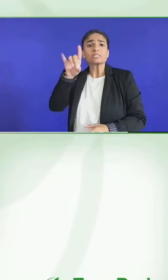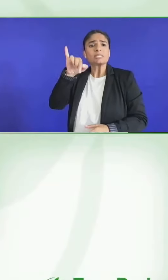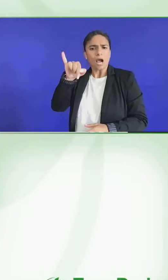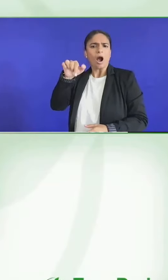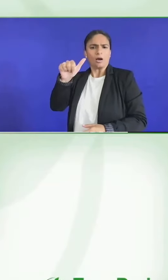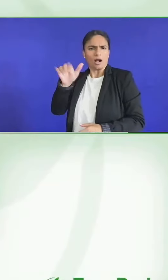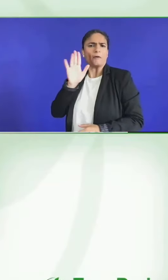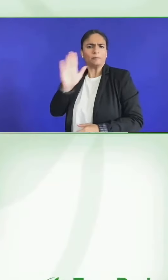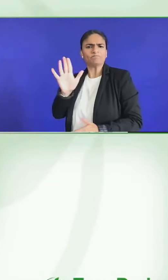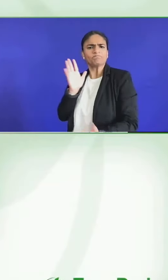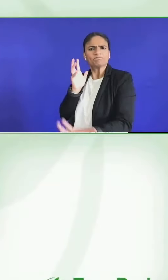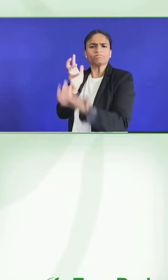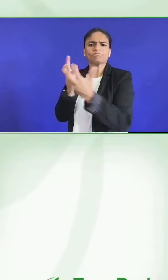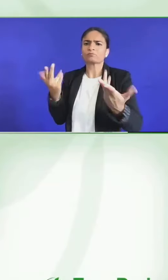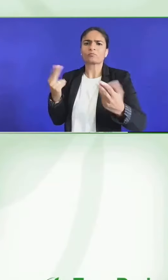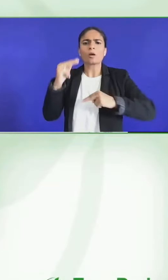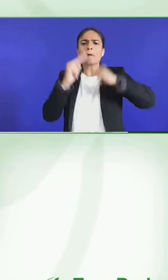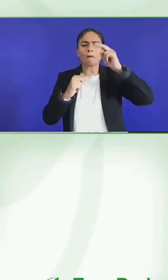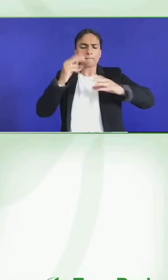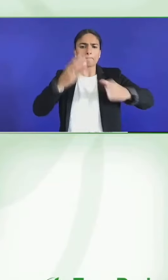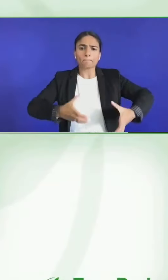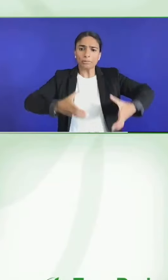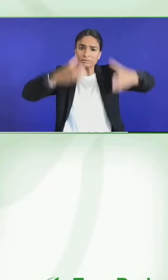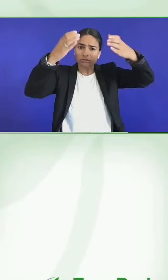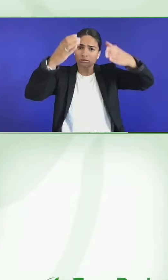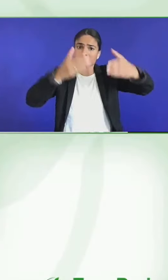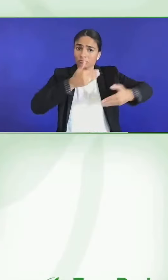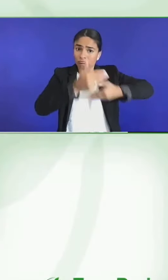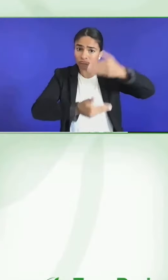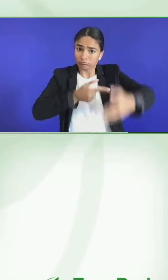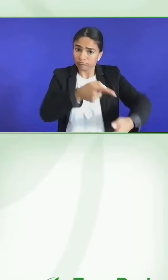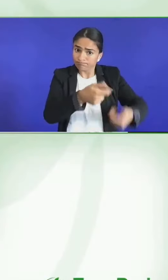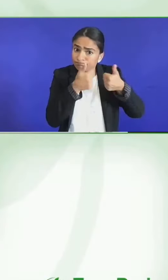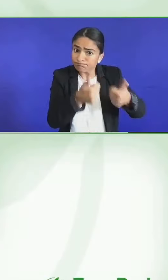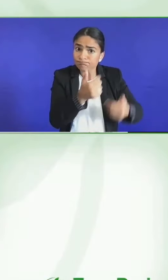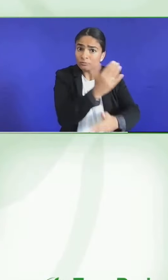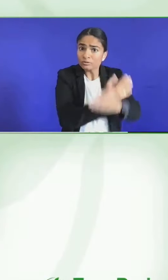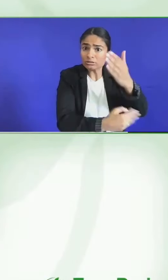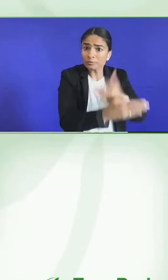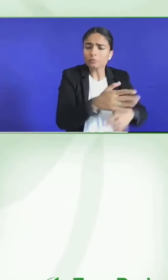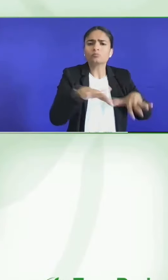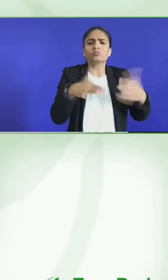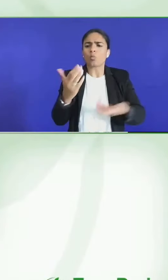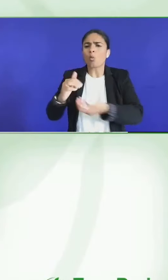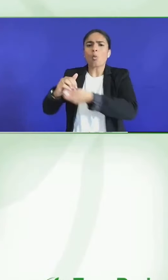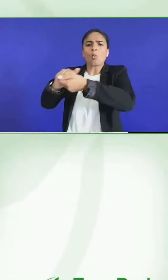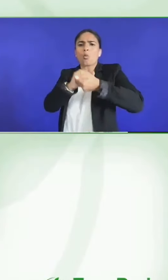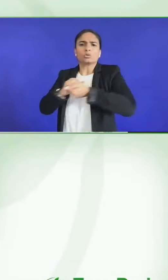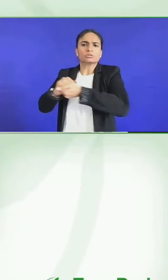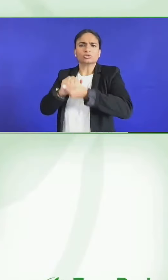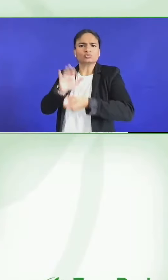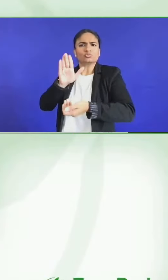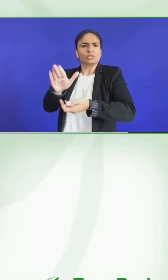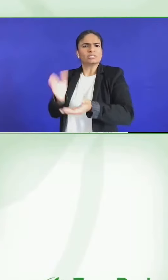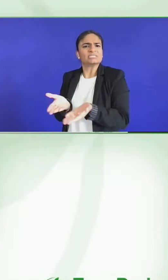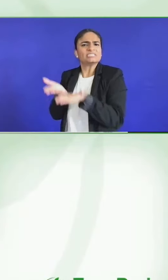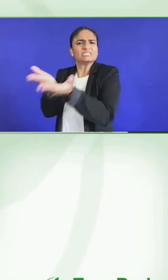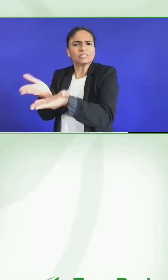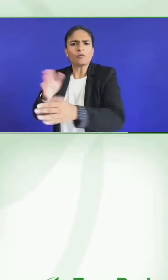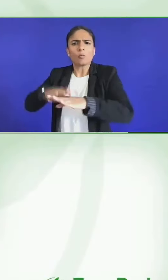We informed you that disabled people should be in the front, to